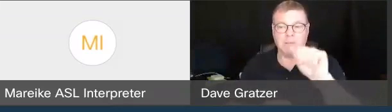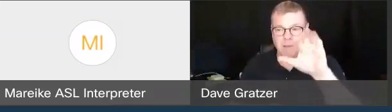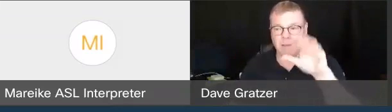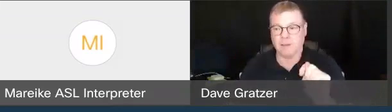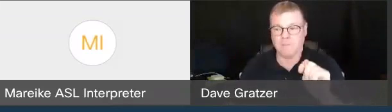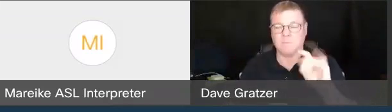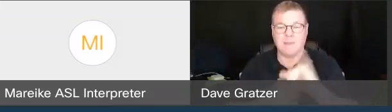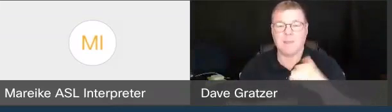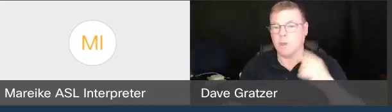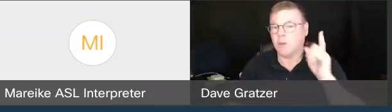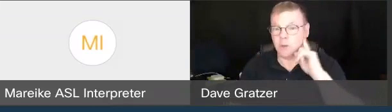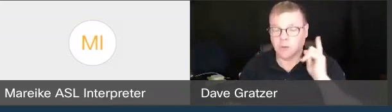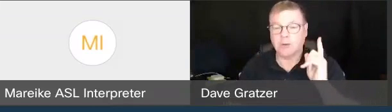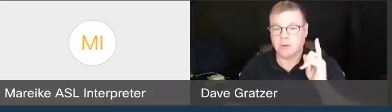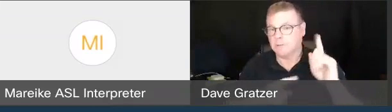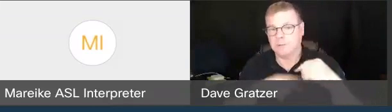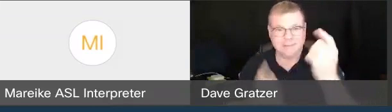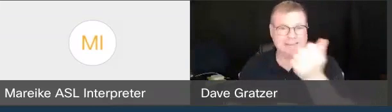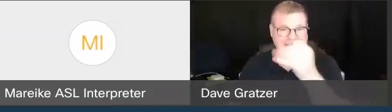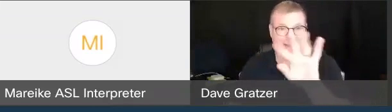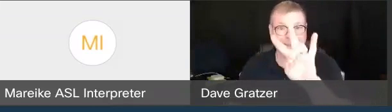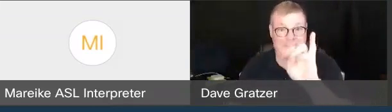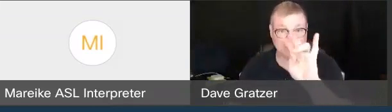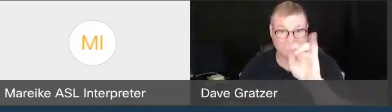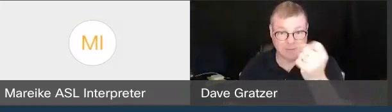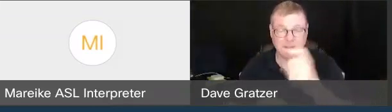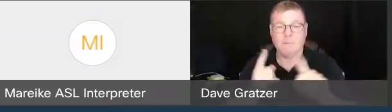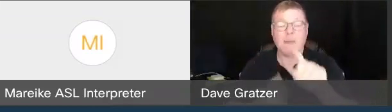as we heard earlier has been around since the seventies. But if you think about ACT and its job